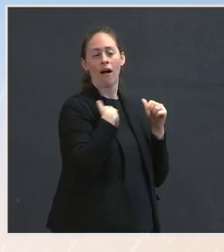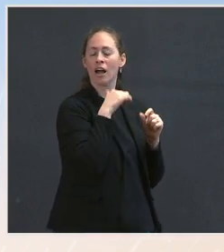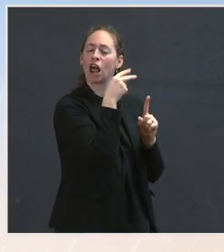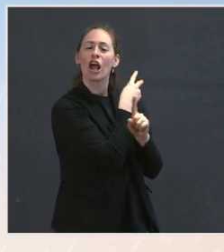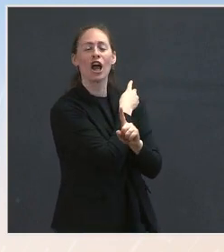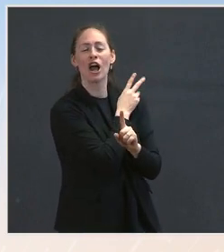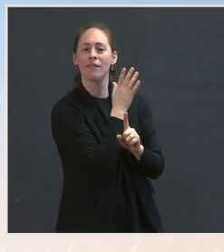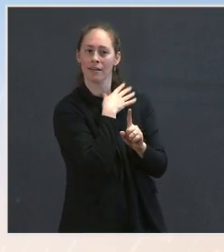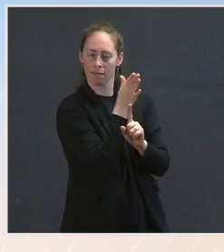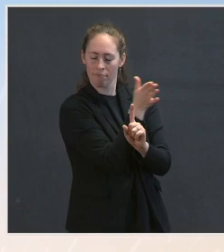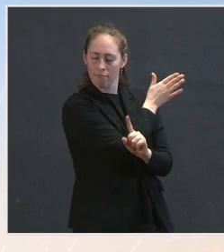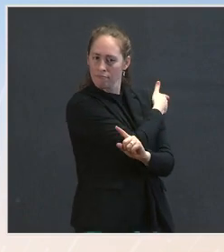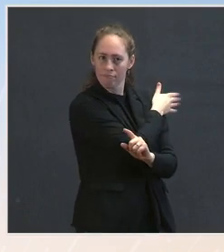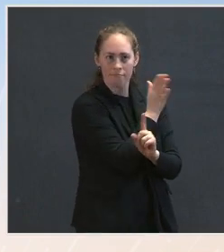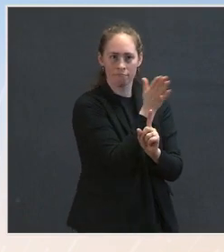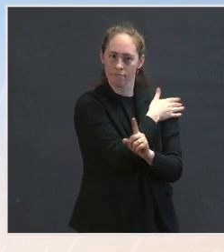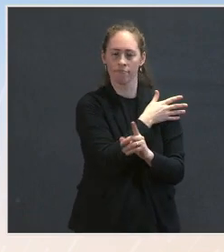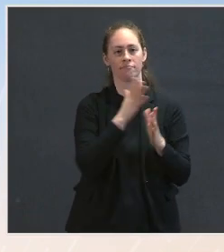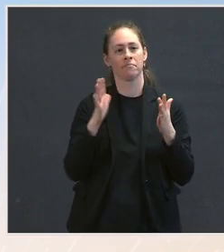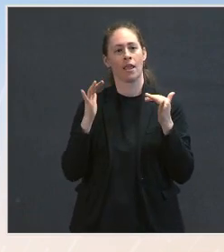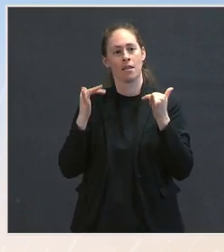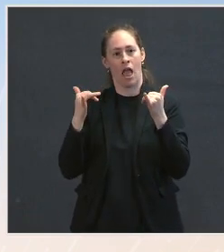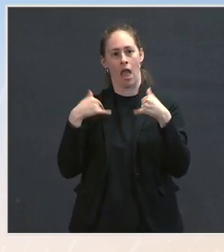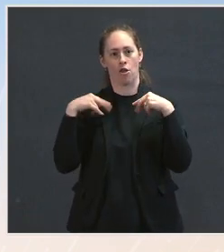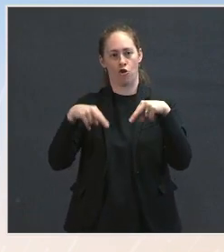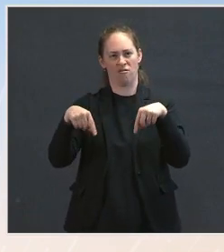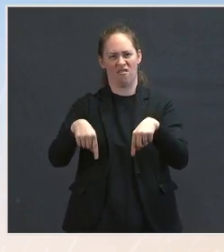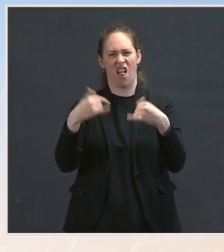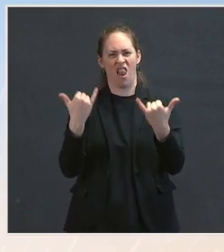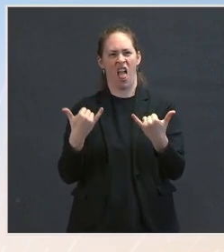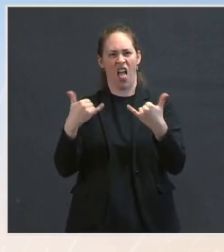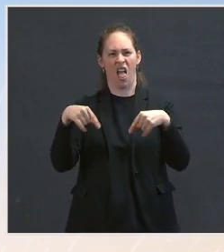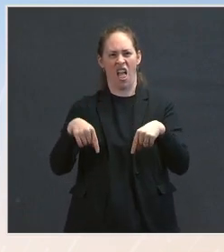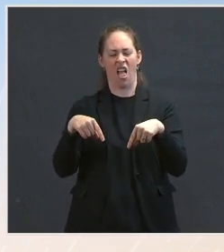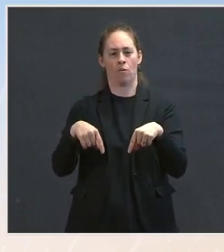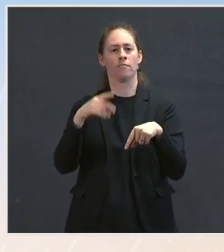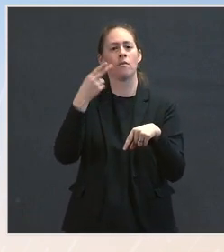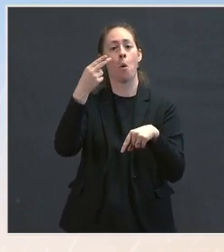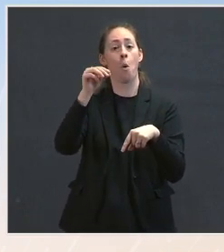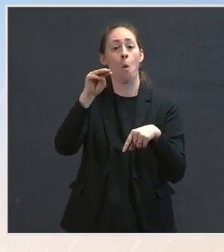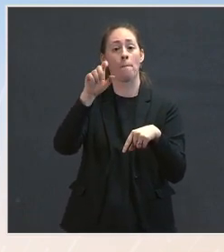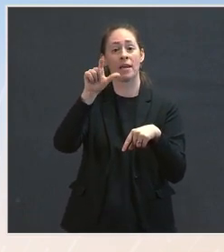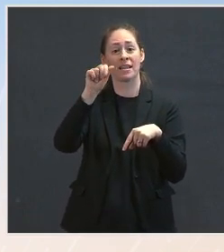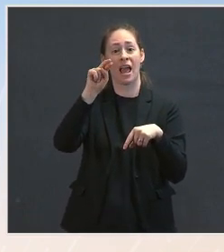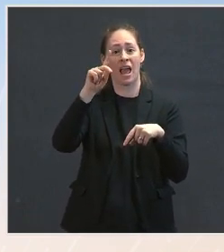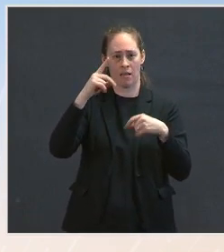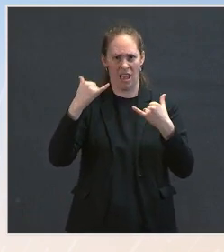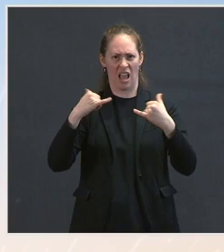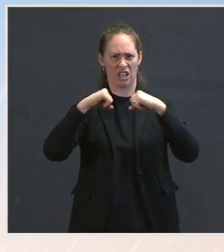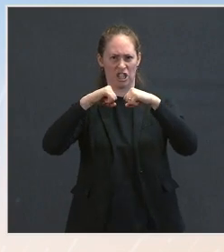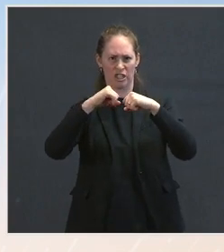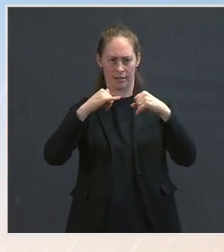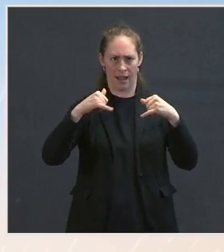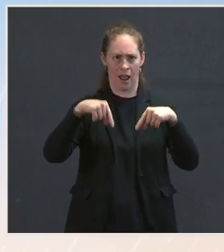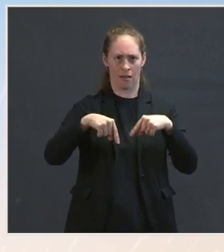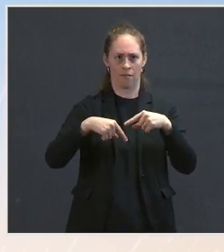is, of course, overseeing, in coordination with the Health and Human -- Health and Homeland -- sorry, HHS Secretary -- it's a mouthful --